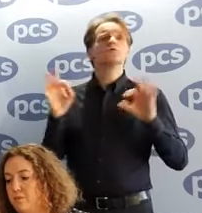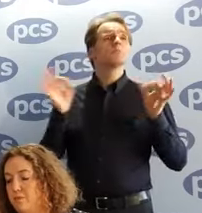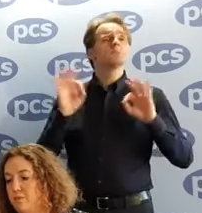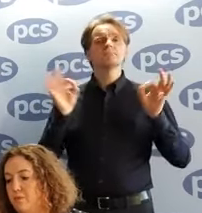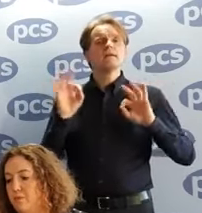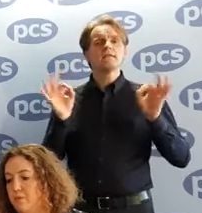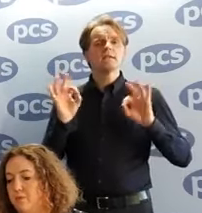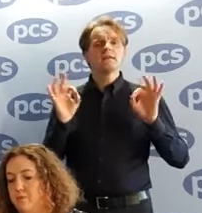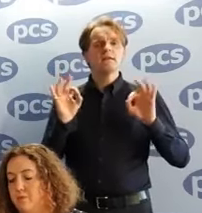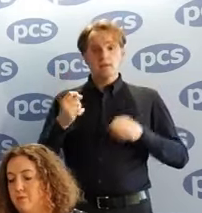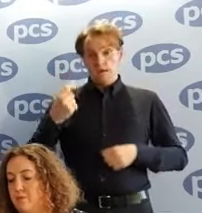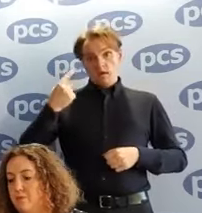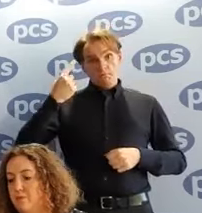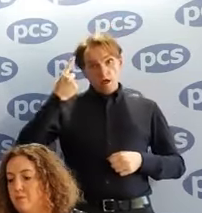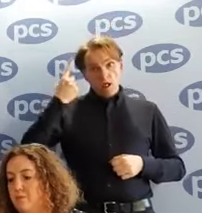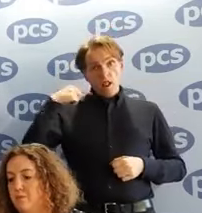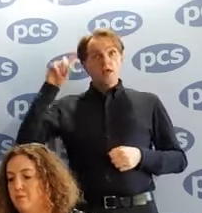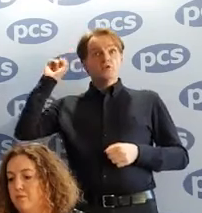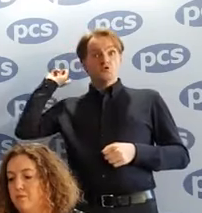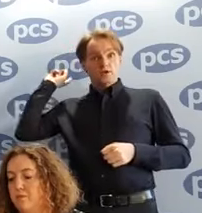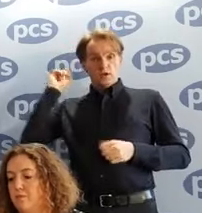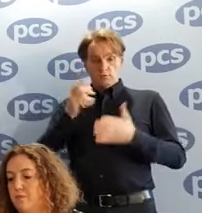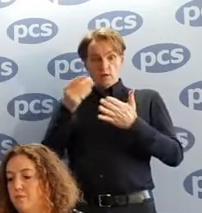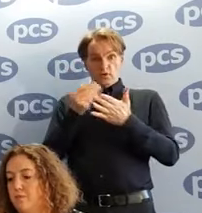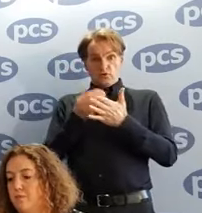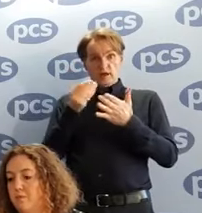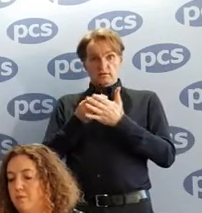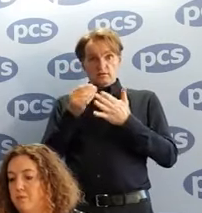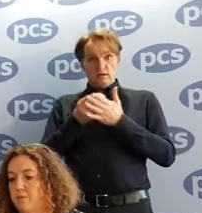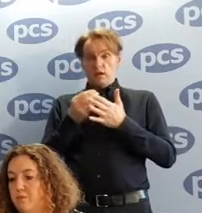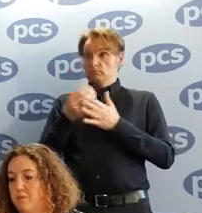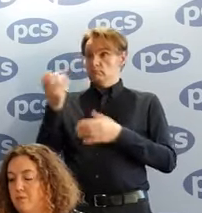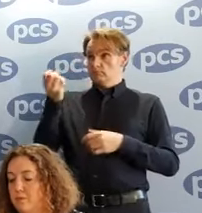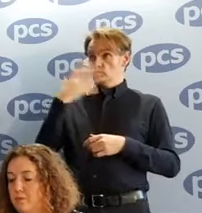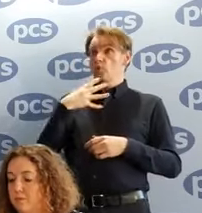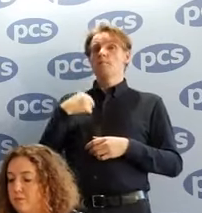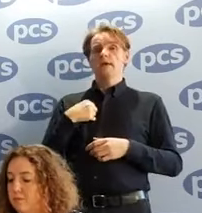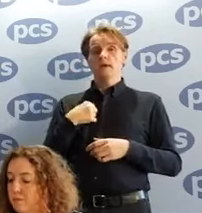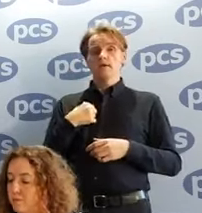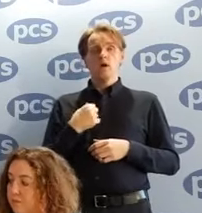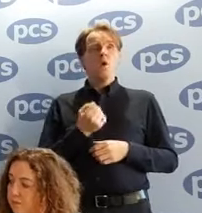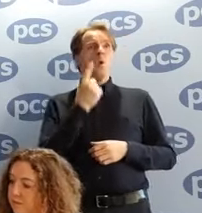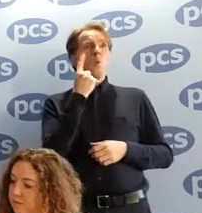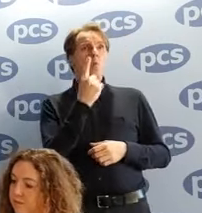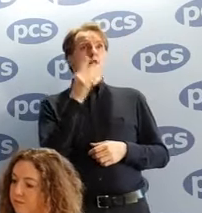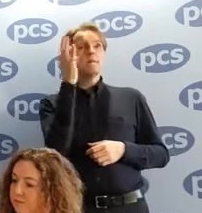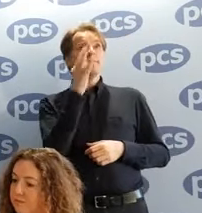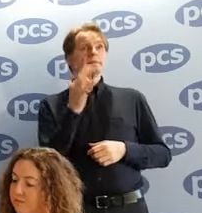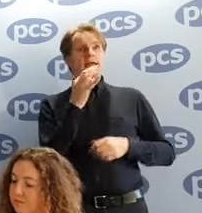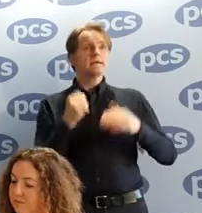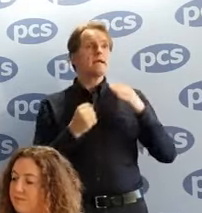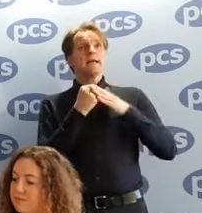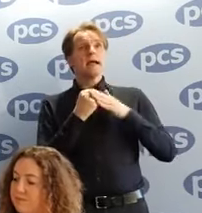Chancellor of the Exchequer - I did it on Facebook live if you remember - he told me to my face there'd be no 1% pay cap next year and yet now they write to us